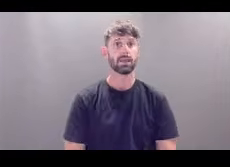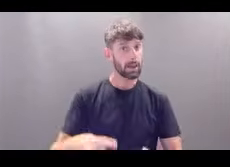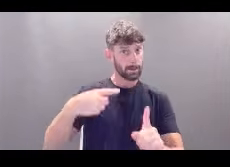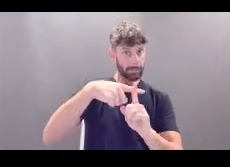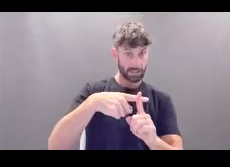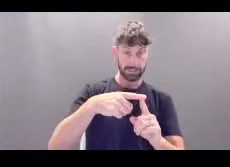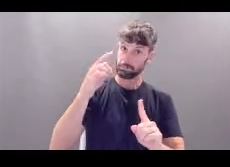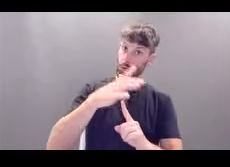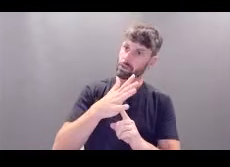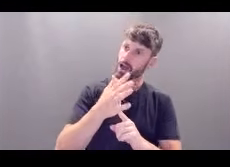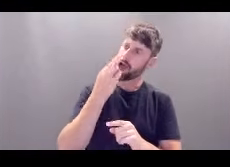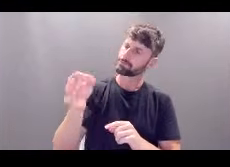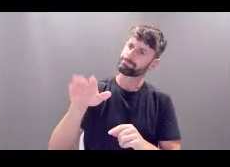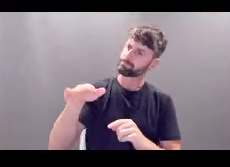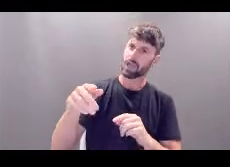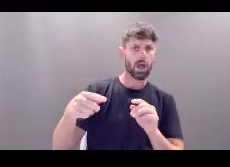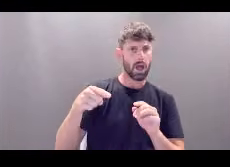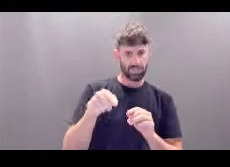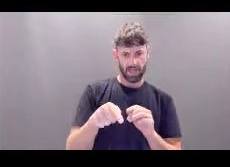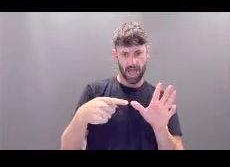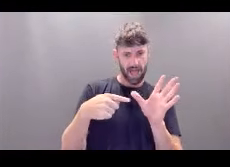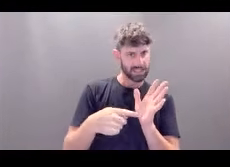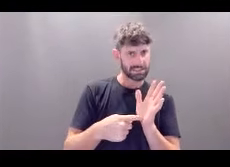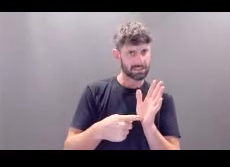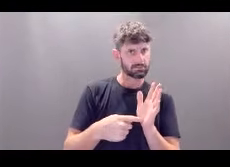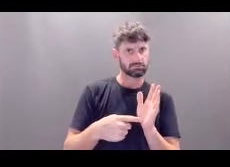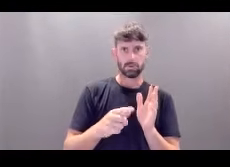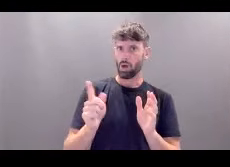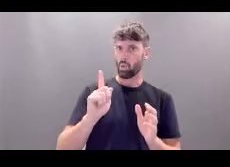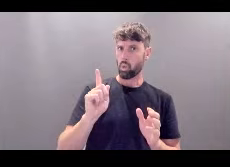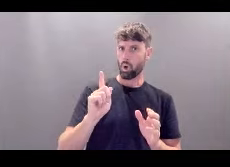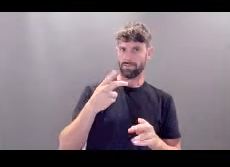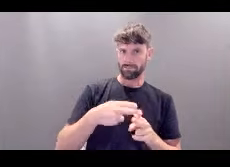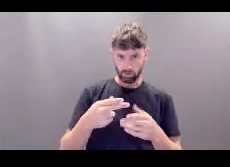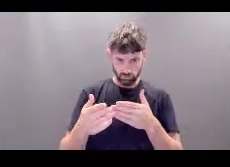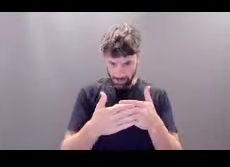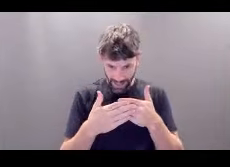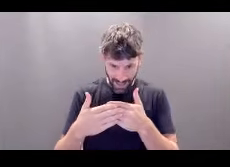for example, a maintenance replan or what to do if repairs are required.